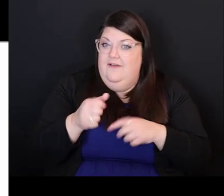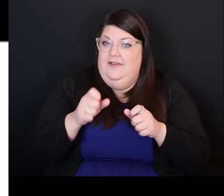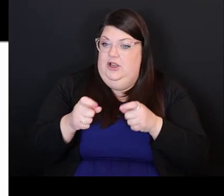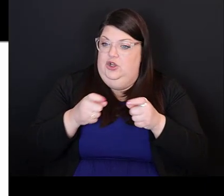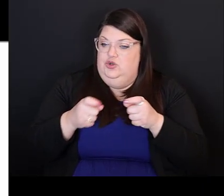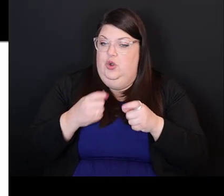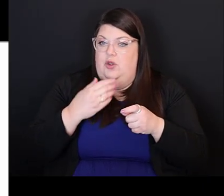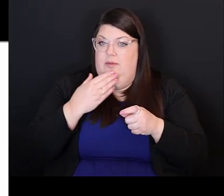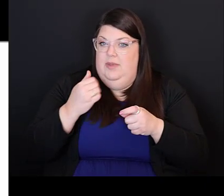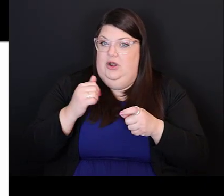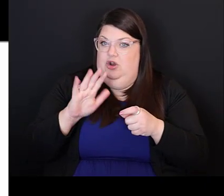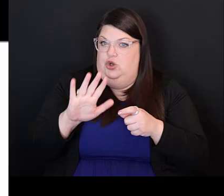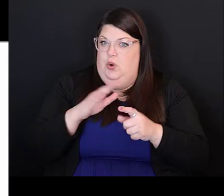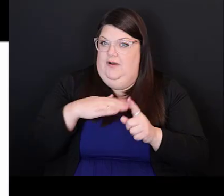better control your environment.